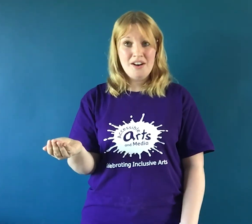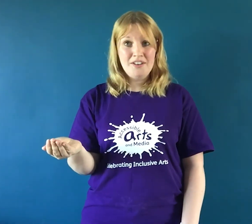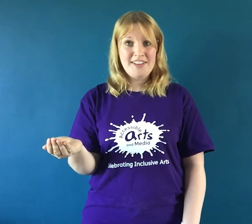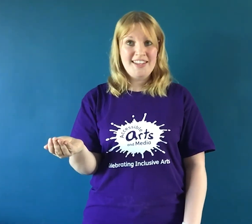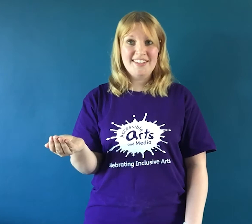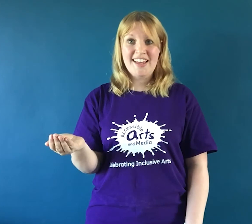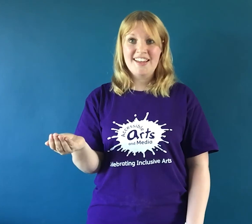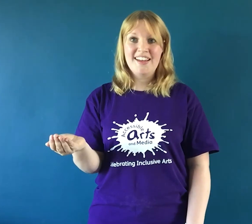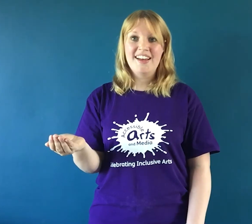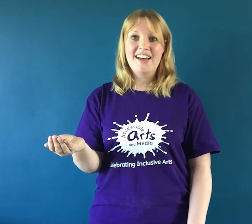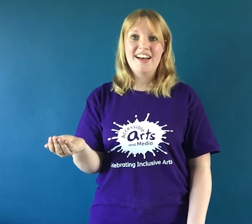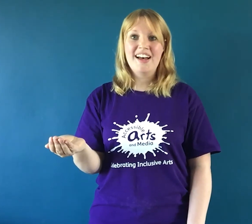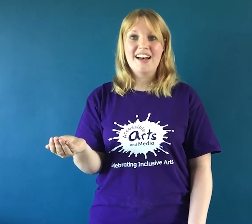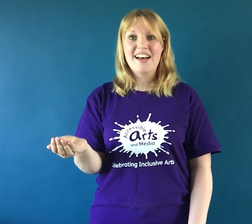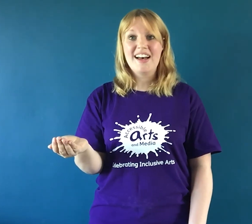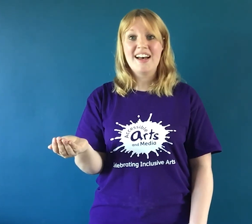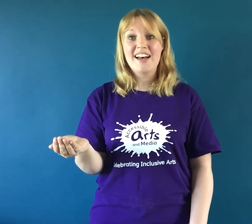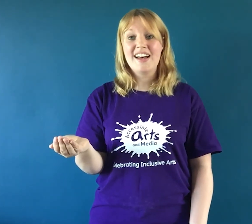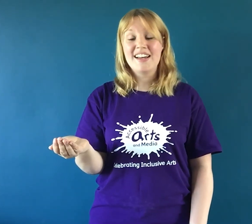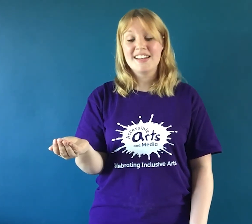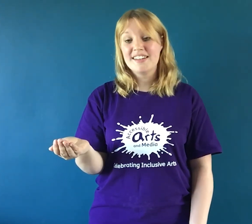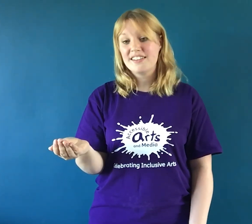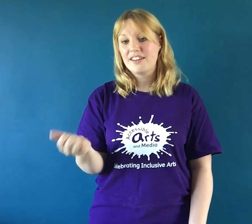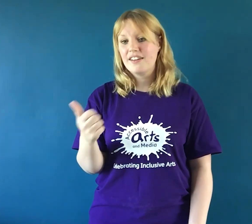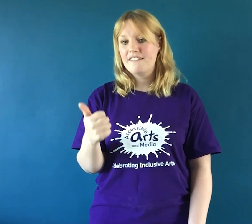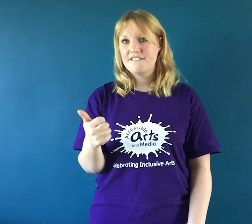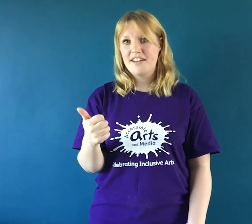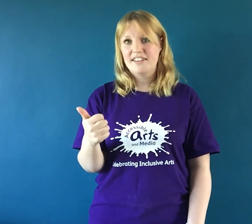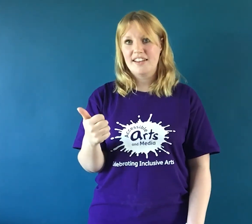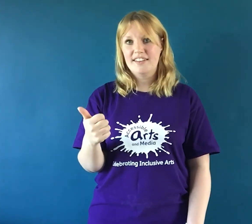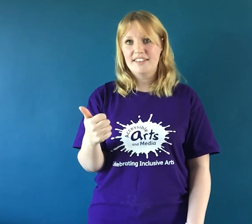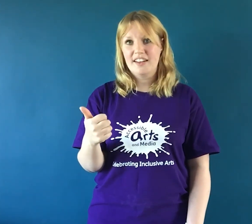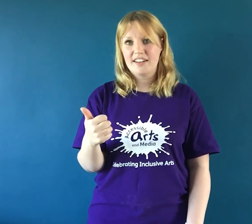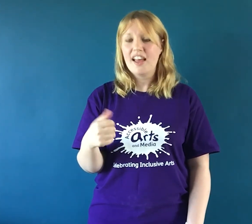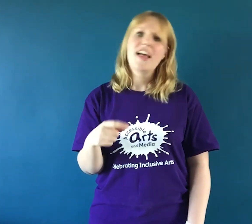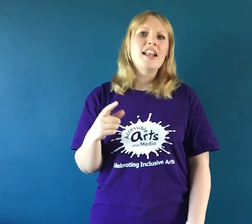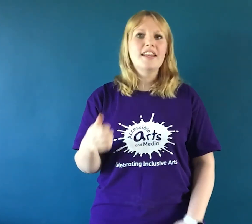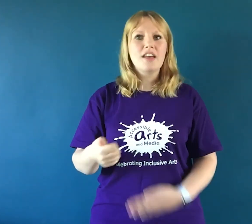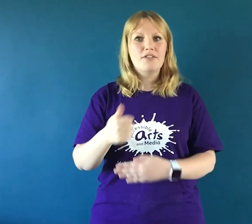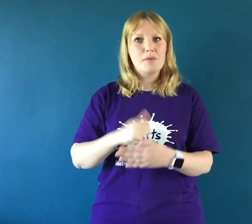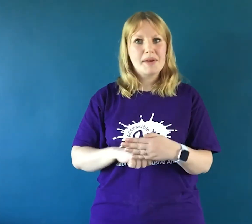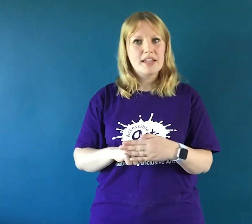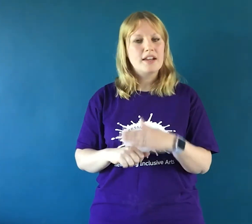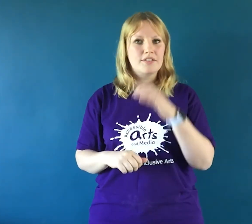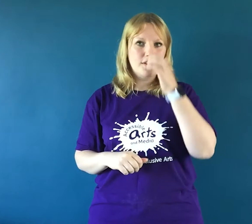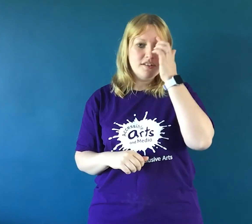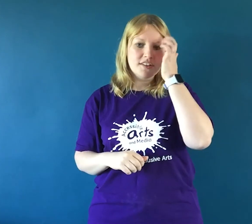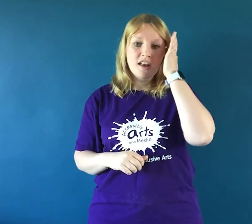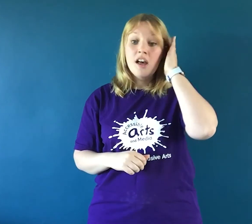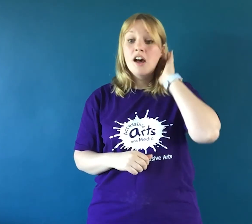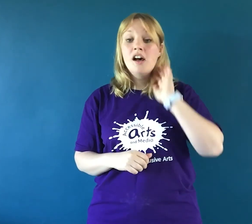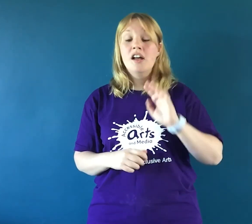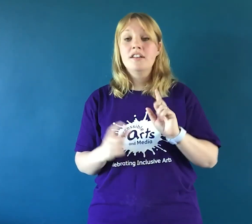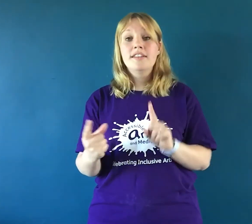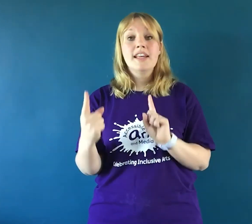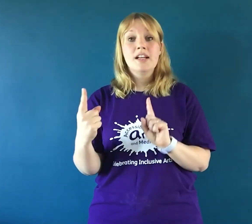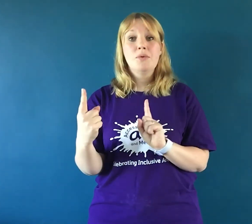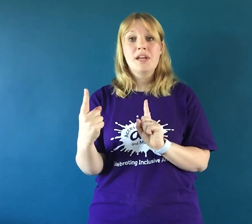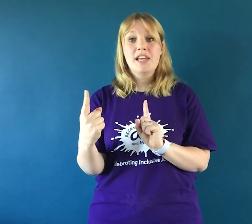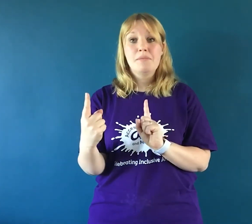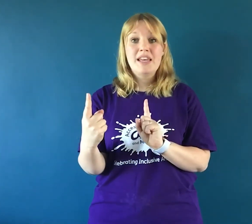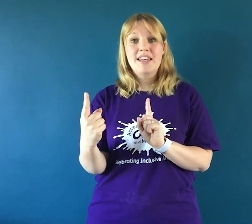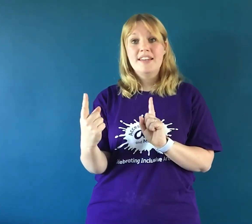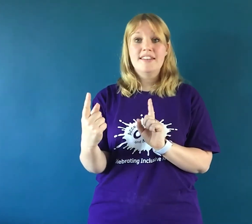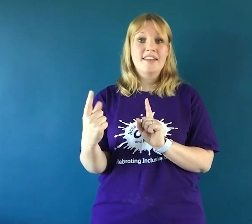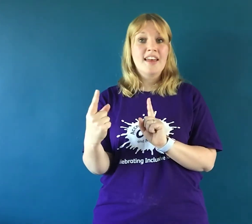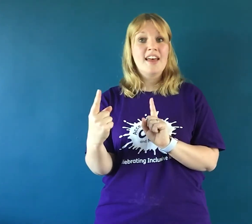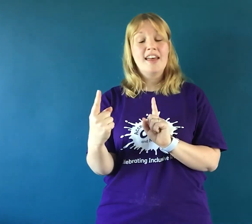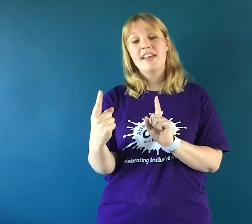of his hand. Fantastic. Let’s go from the beginning of the chorus. Until we meet again.